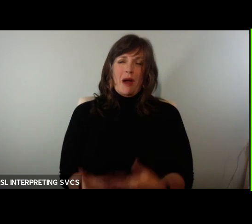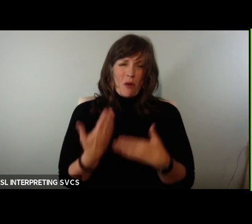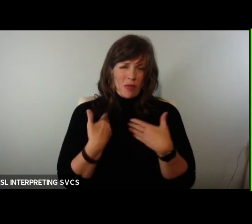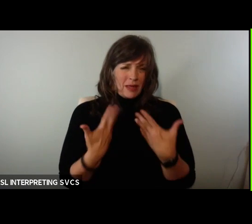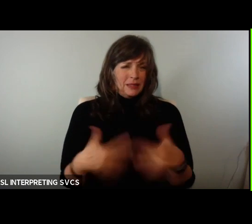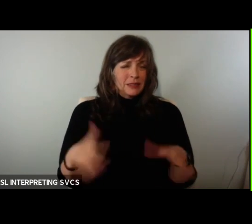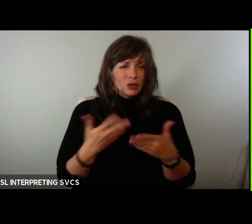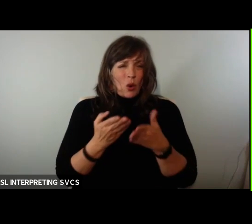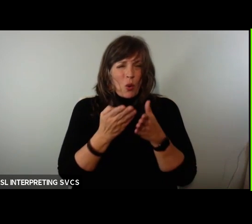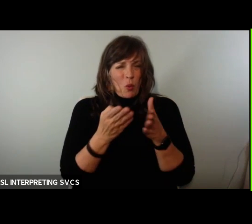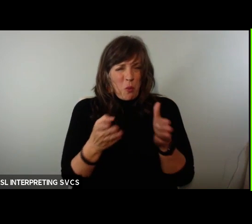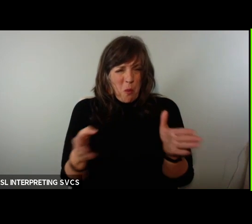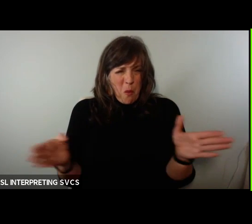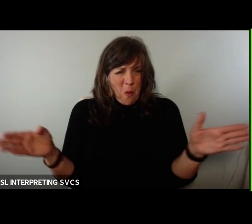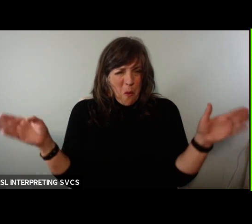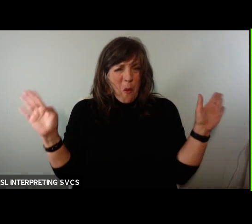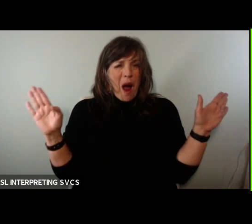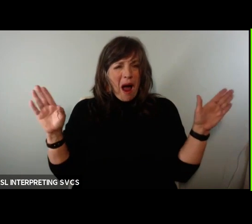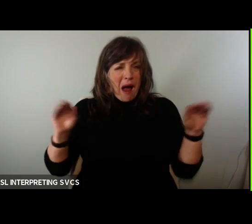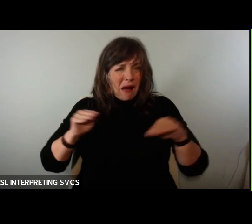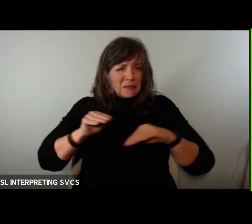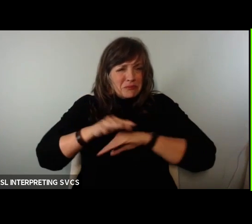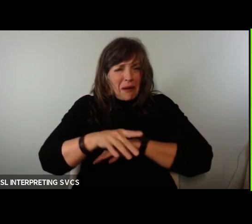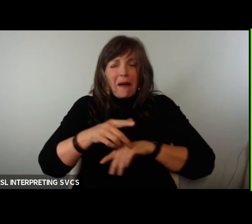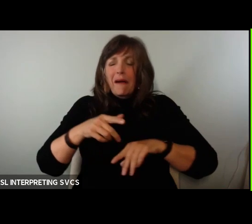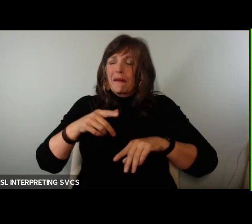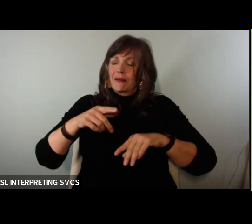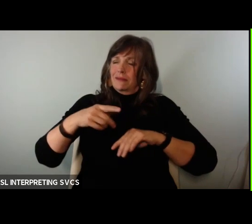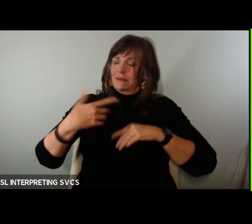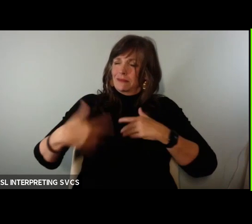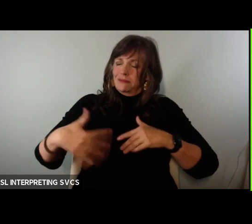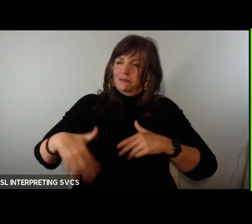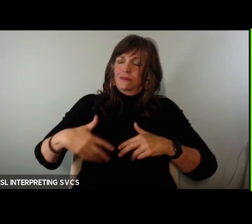we also wanna talk about community-based mutual aid solutions,